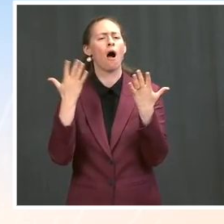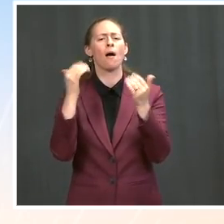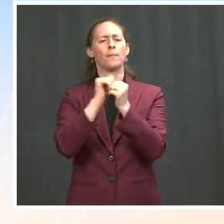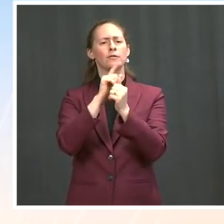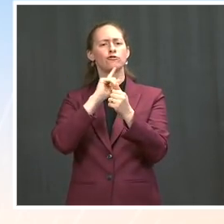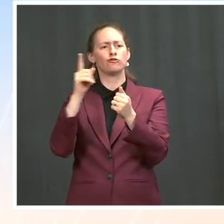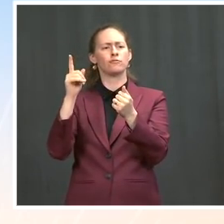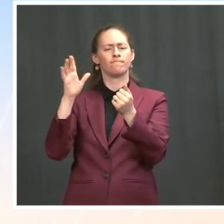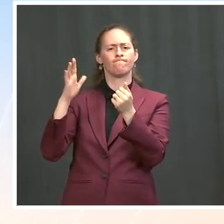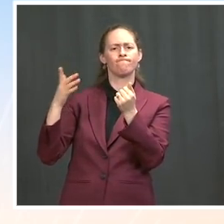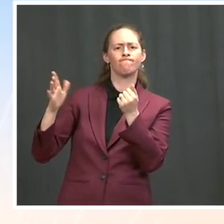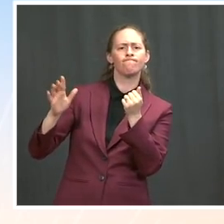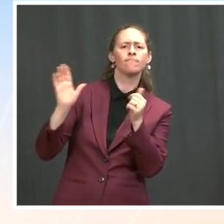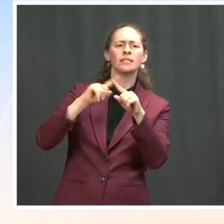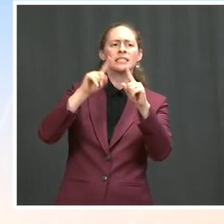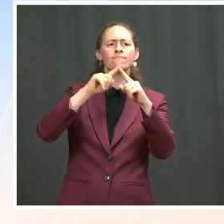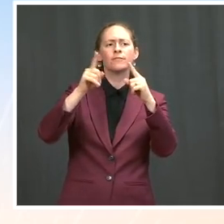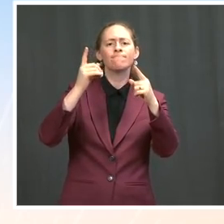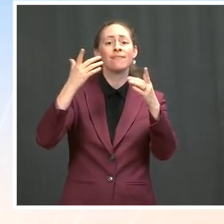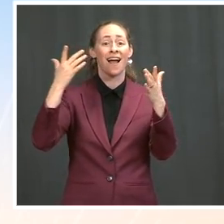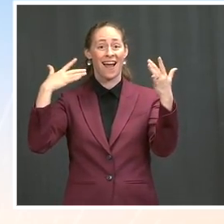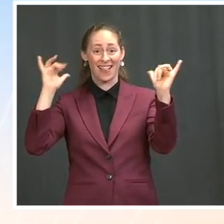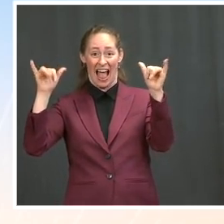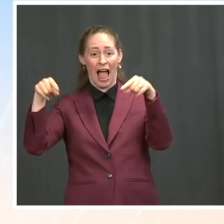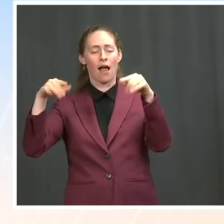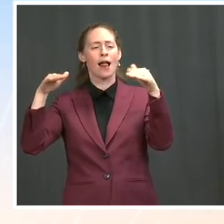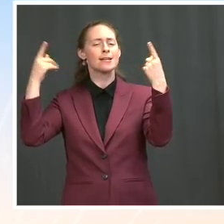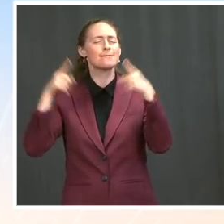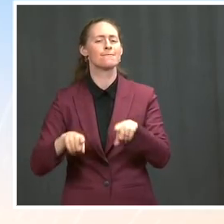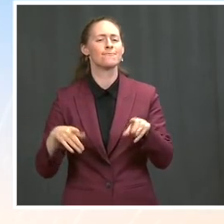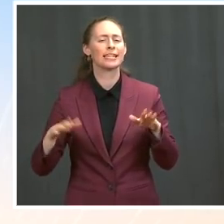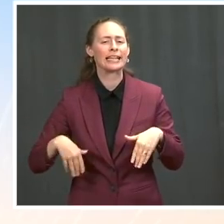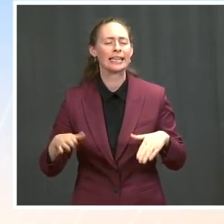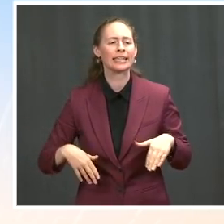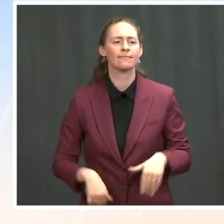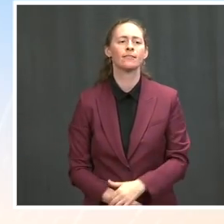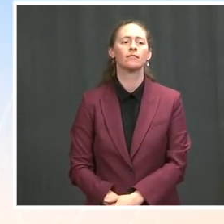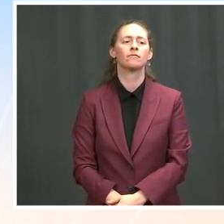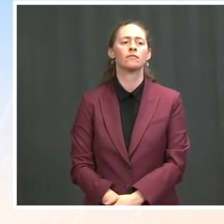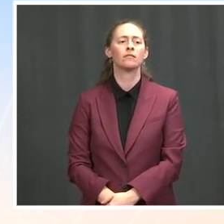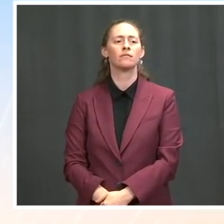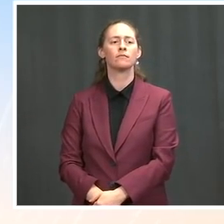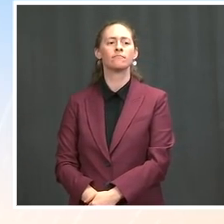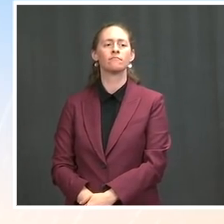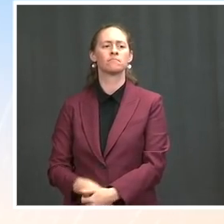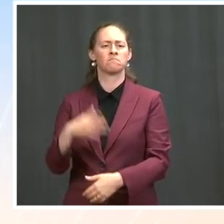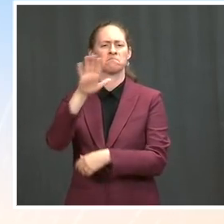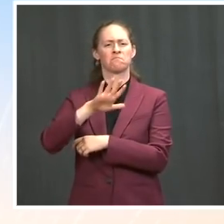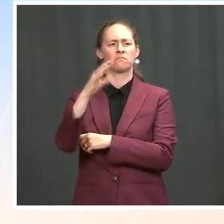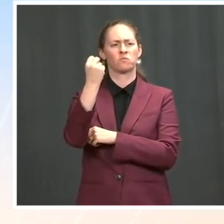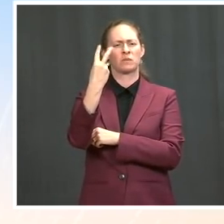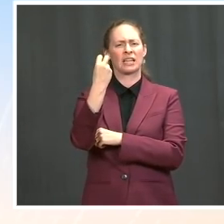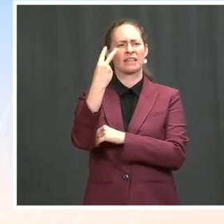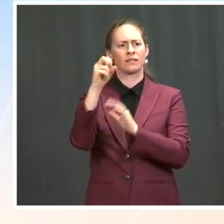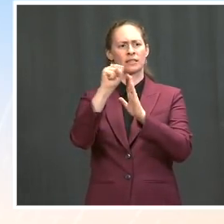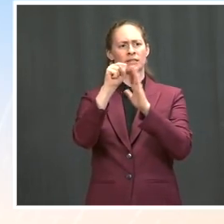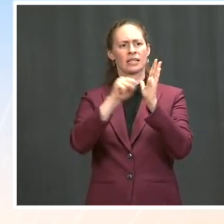but we're not quite there yet. The Press: And, the last one, a dozen or so states have now ended the federal unemployment benefits -- the extra unemployment benefits.